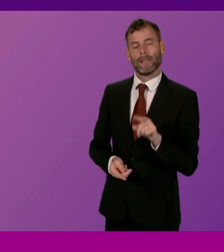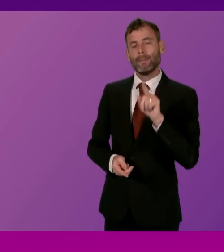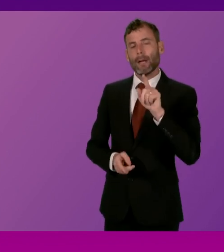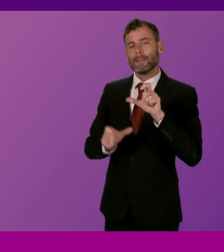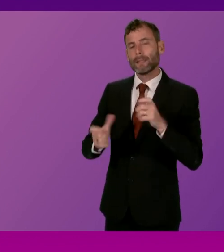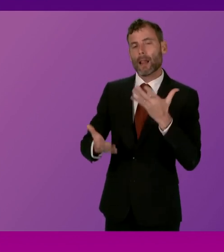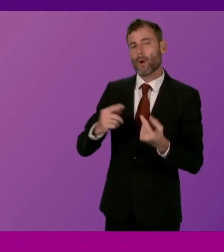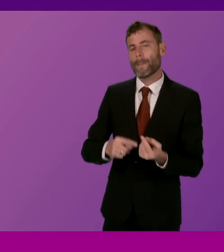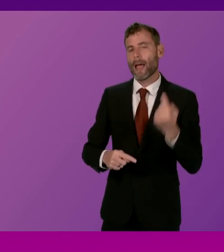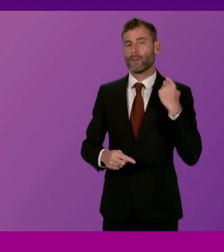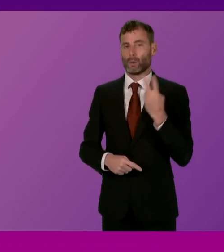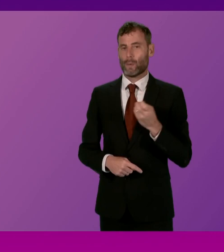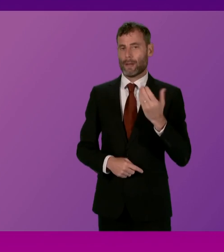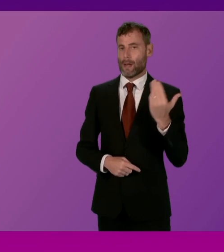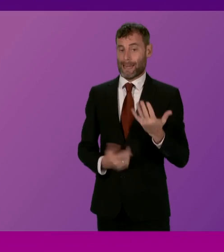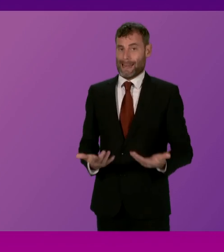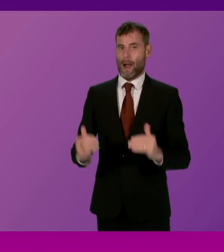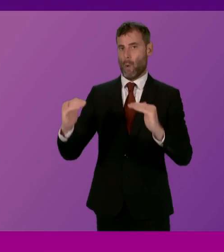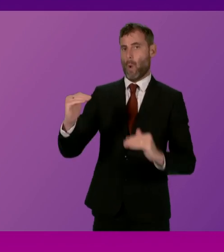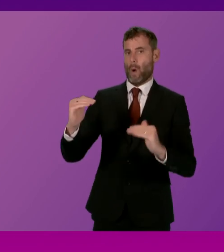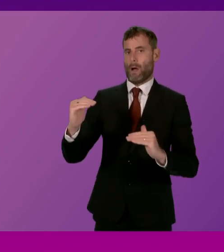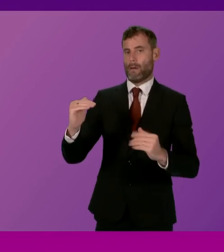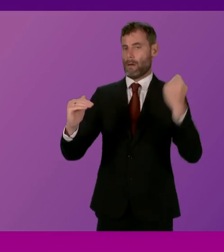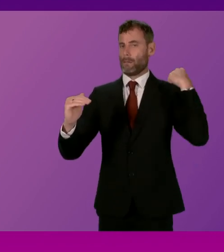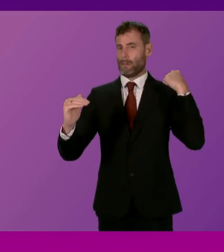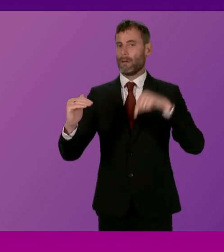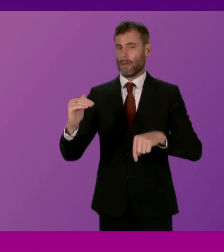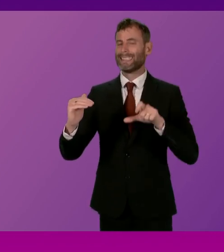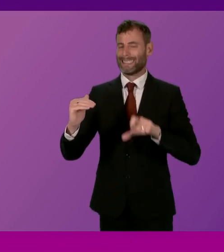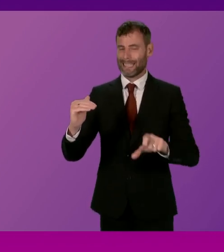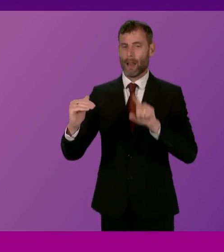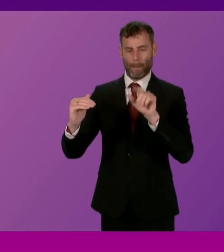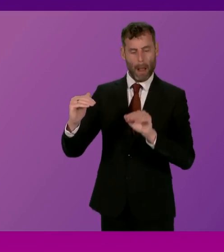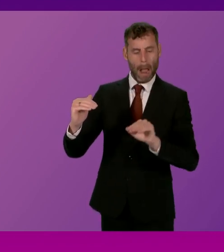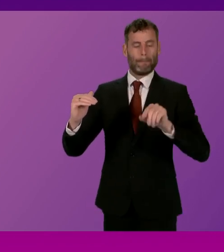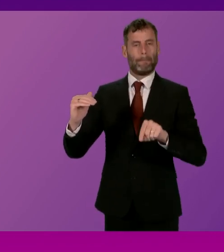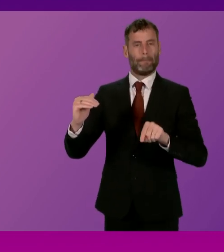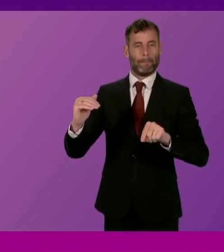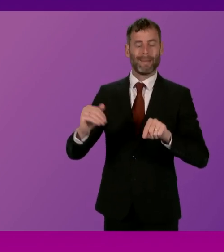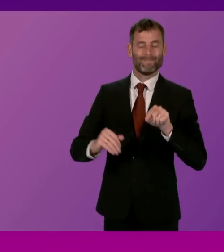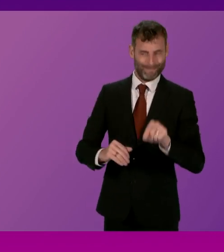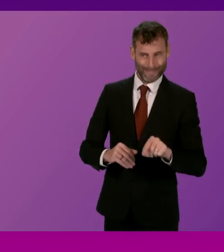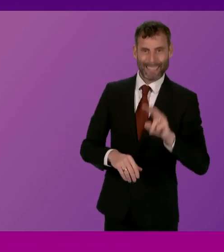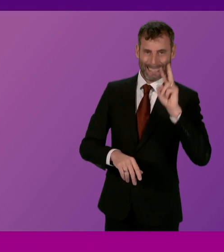However, I absolutely recognise the disruption and harm that it has caused to businesses in terms of theft and antisocial behaviour.